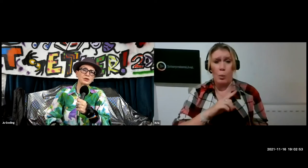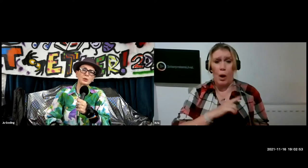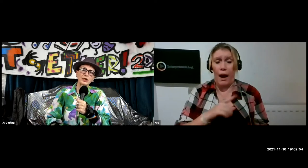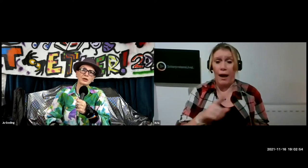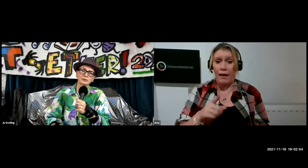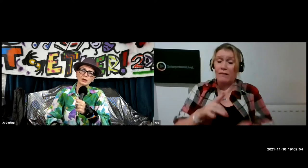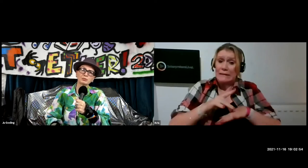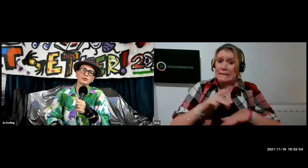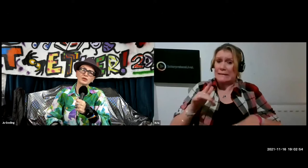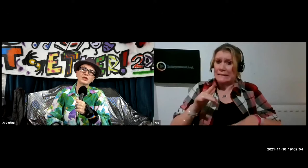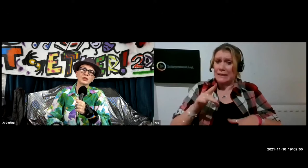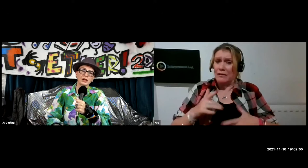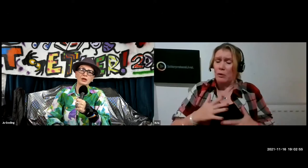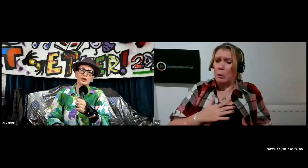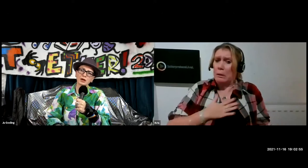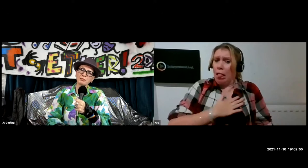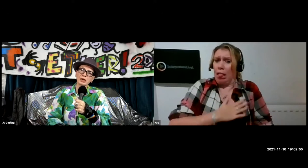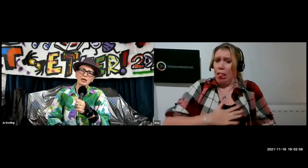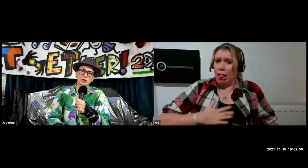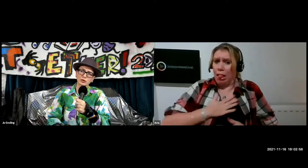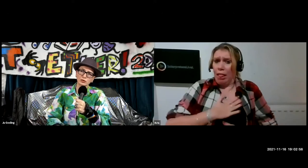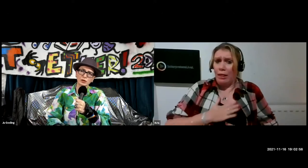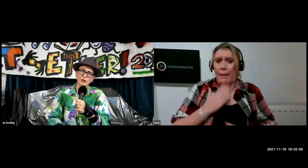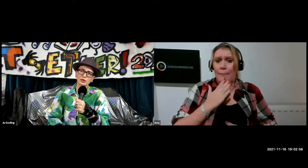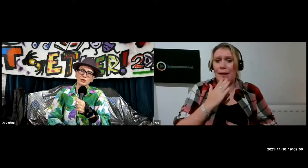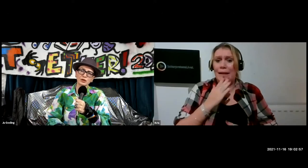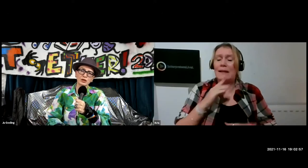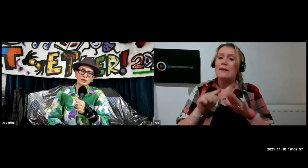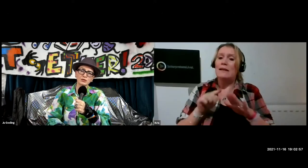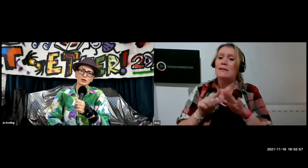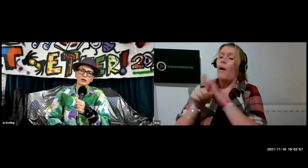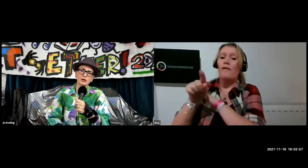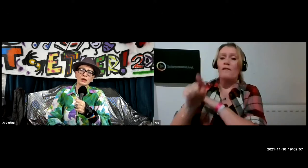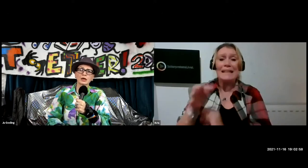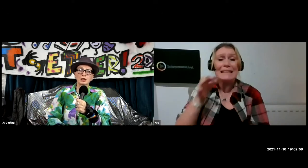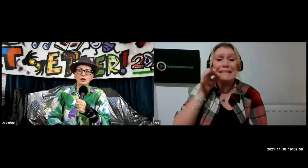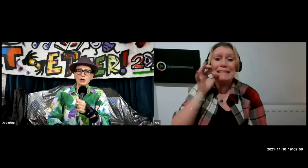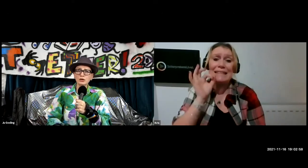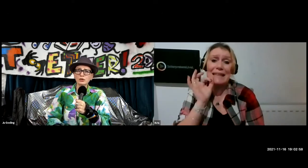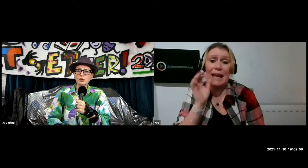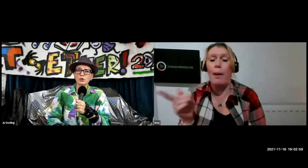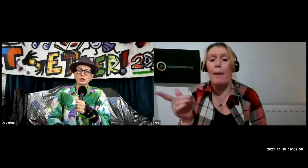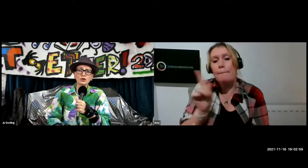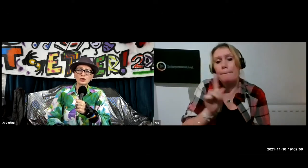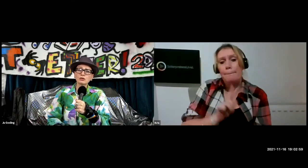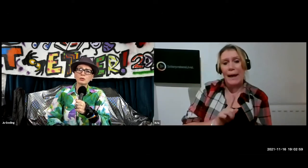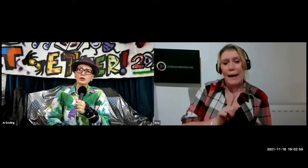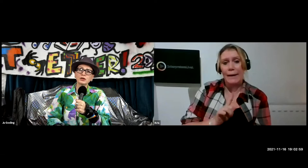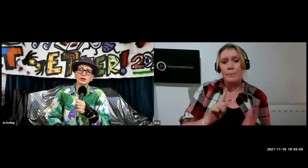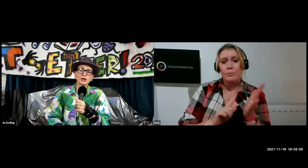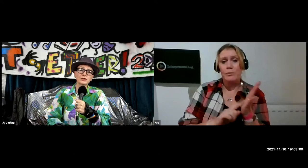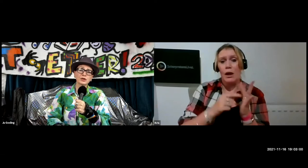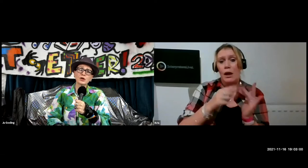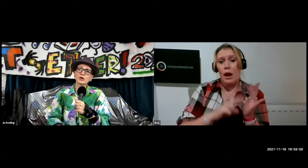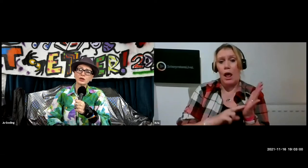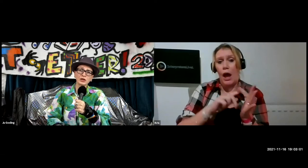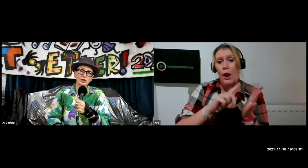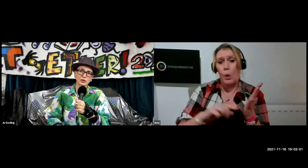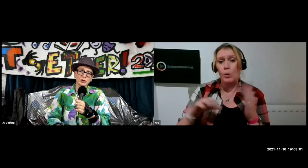Get a quick cup of tea, come back for the rest of the evening. Lionel should have been starring in our